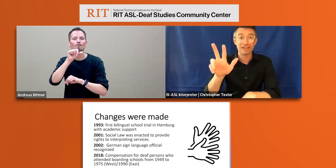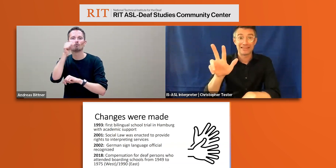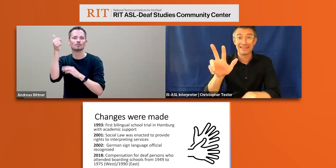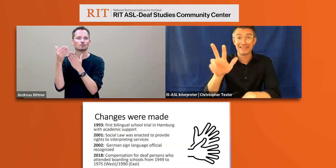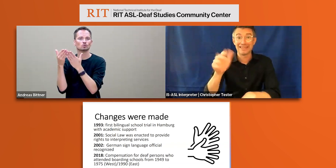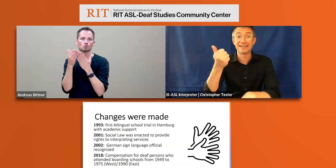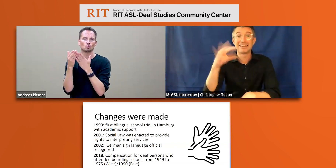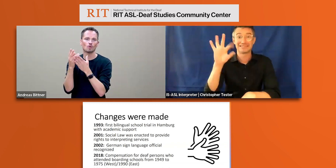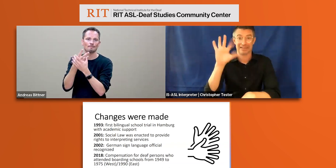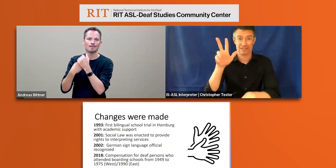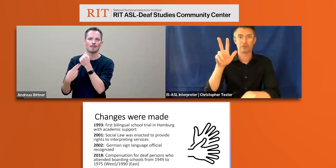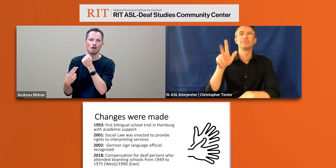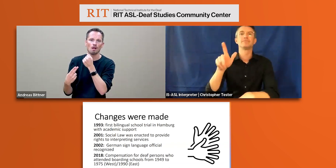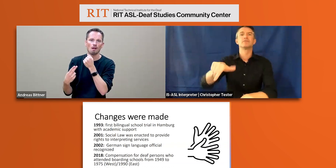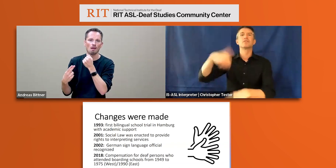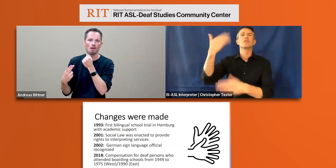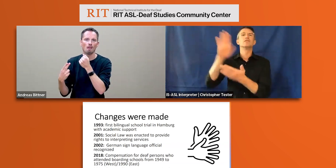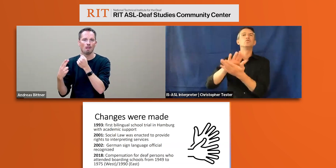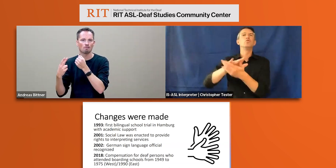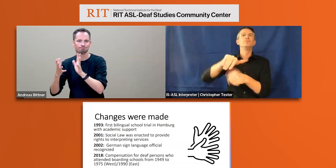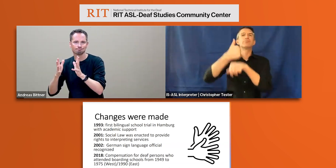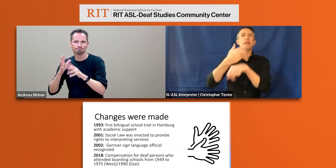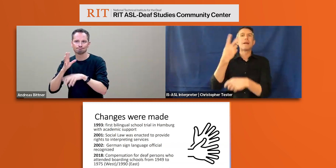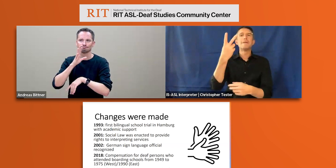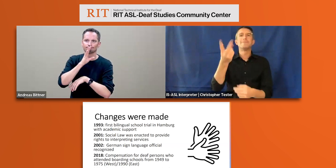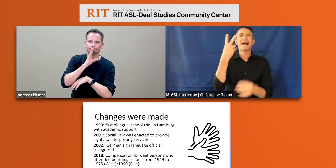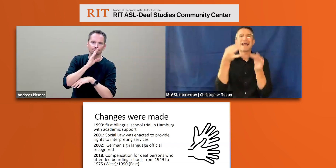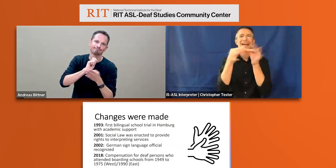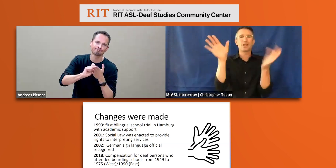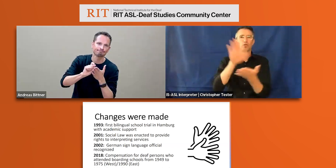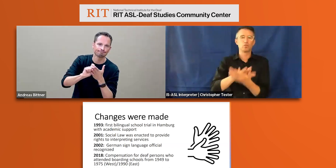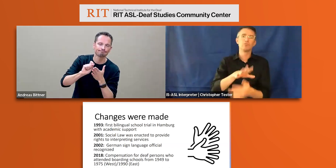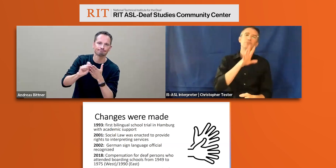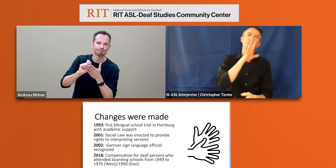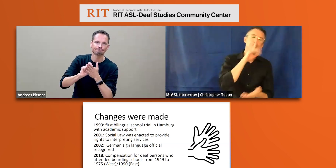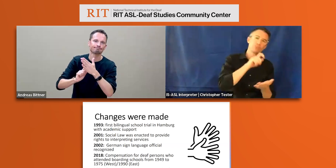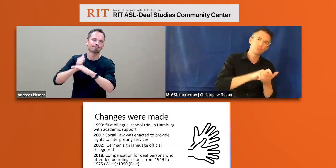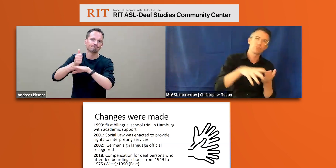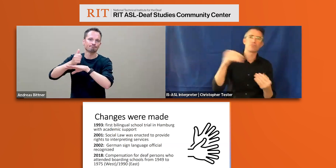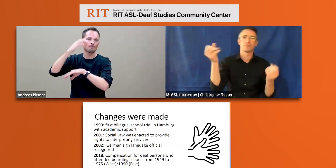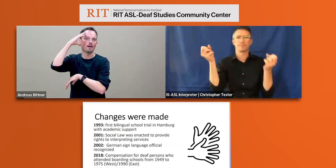In 1993... a bilingual school